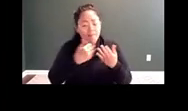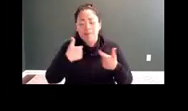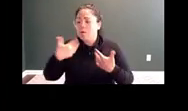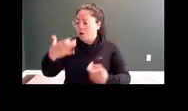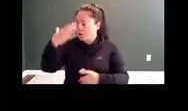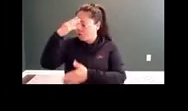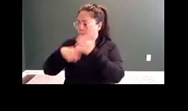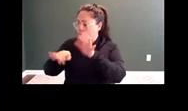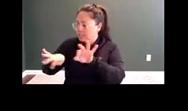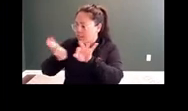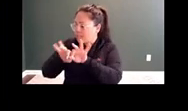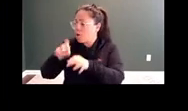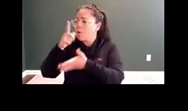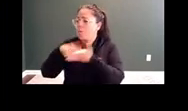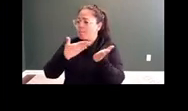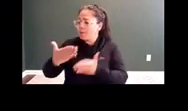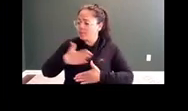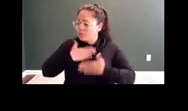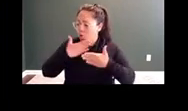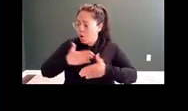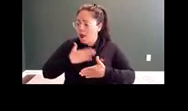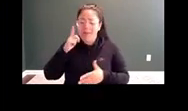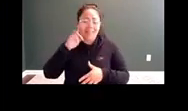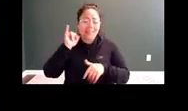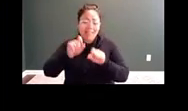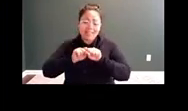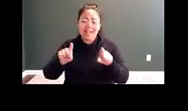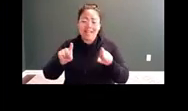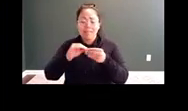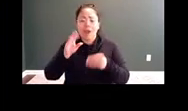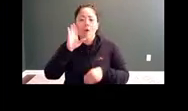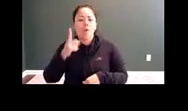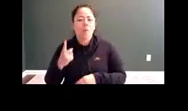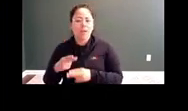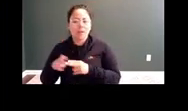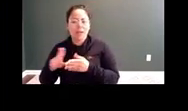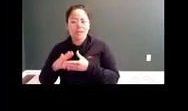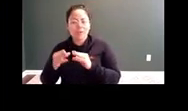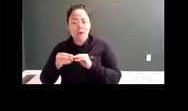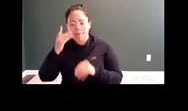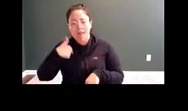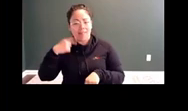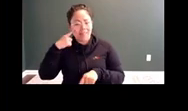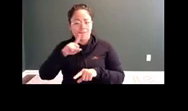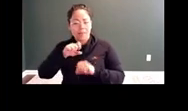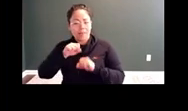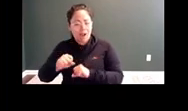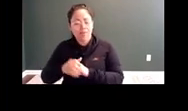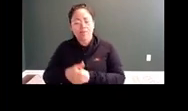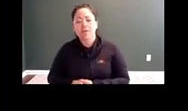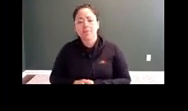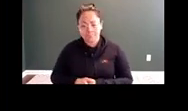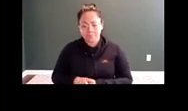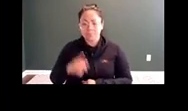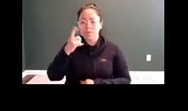and what brings you joy, I think sends a strong message. I'll tell one really quick story because I think it's so powerful. One of our staff members who's been with us